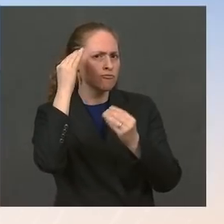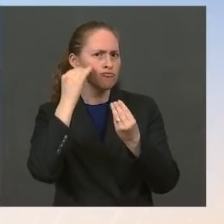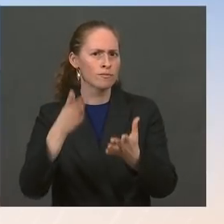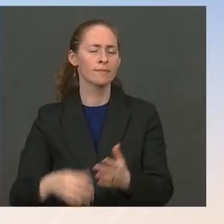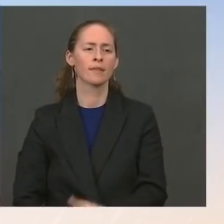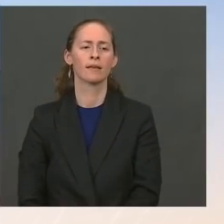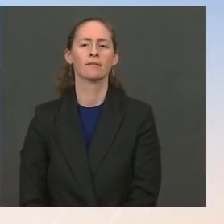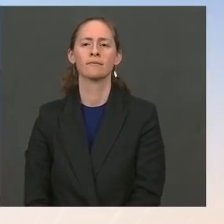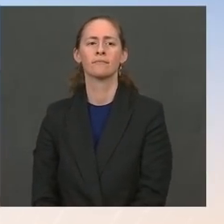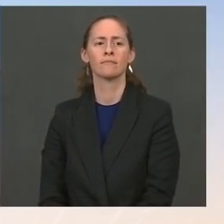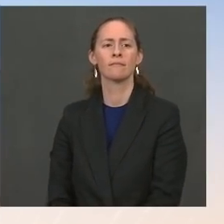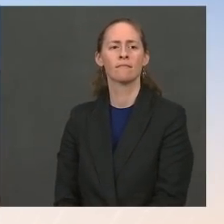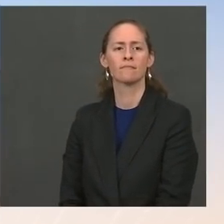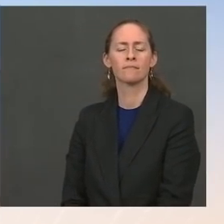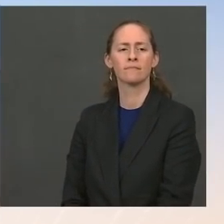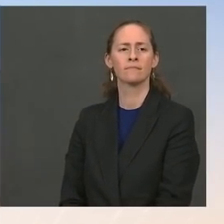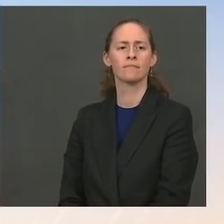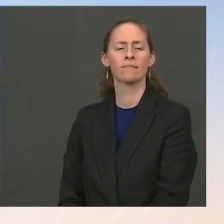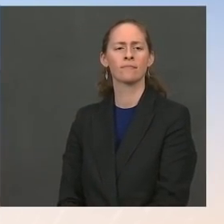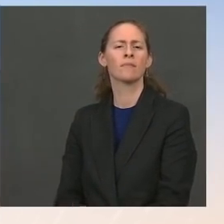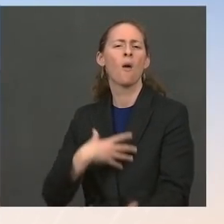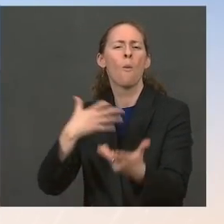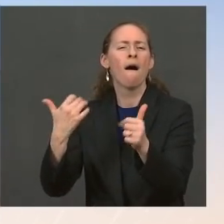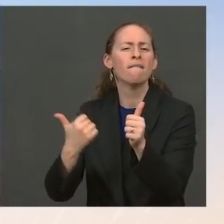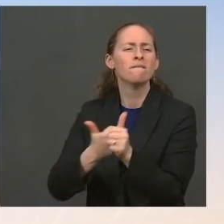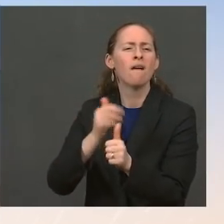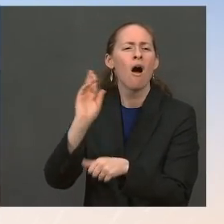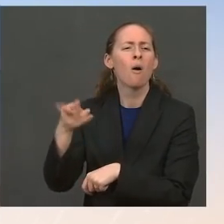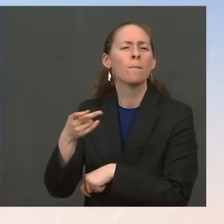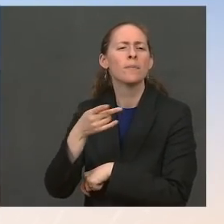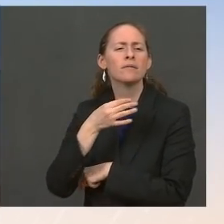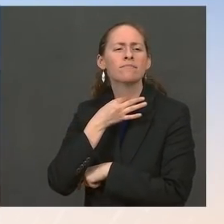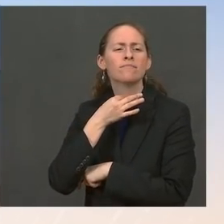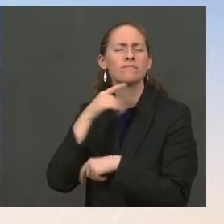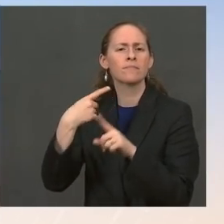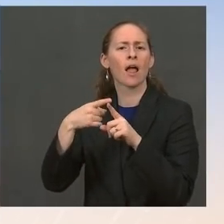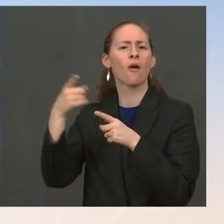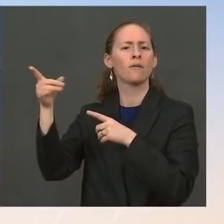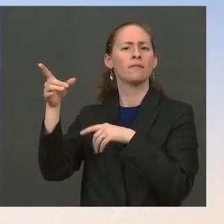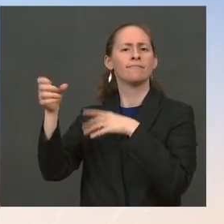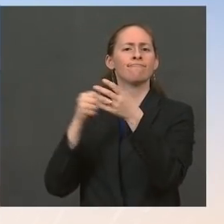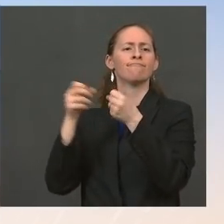to the previous question on ambassadorships: The President has not named anyone